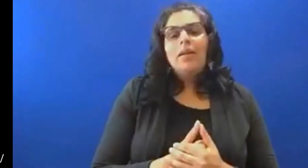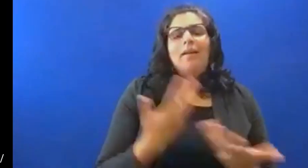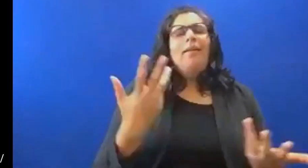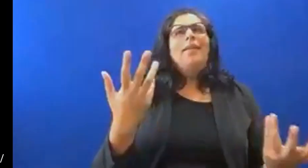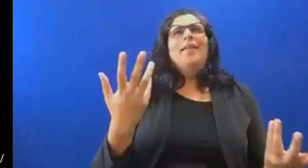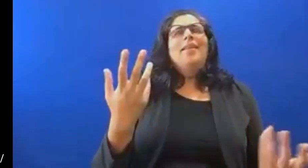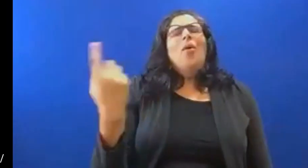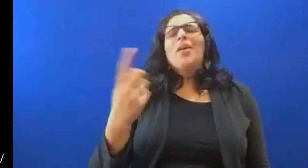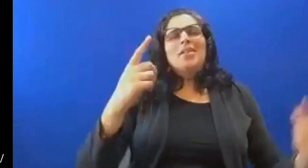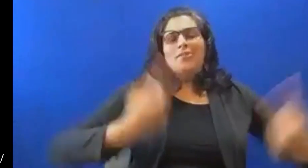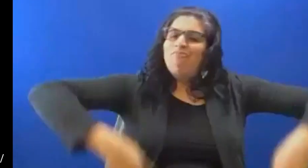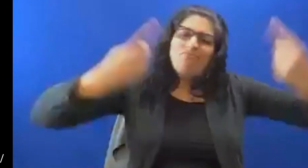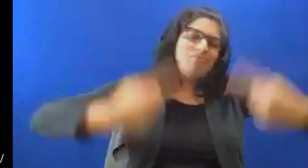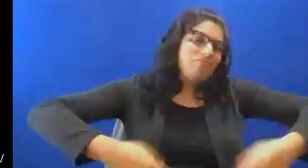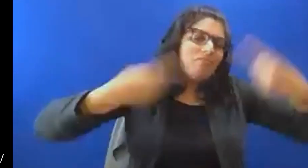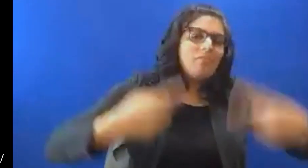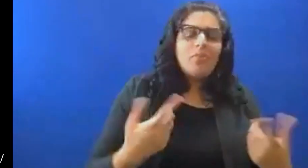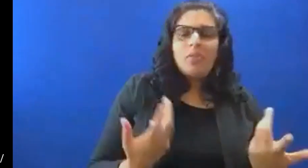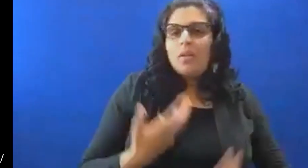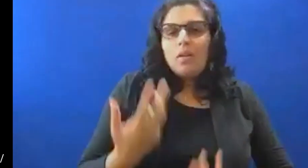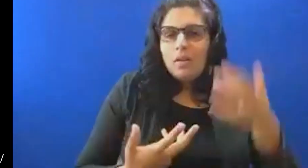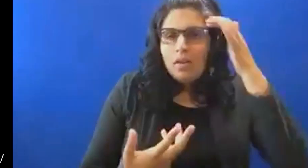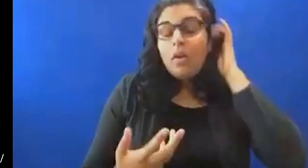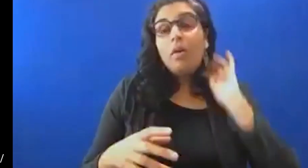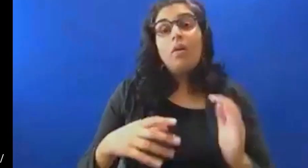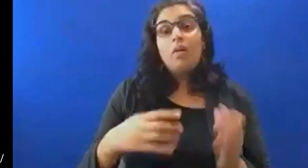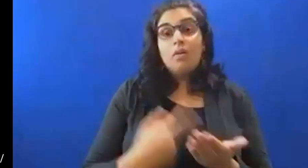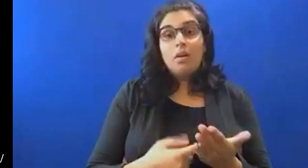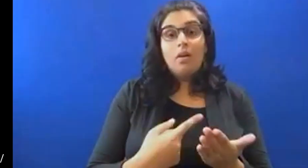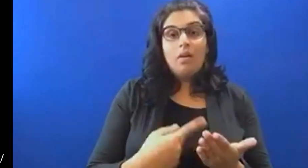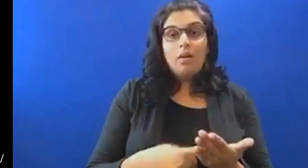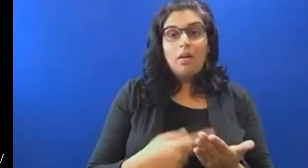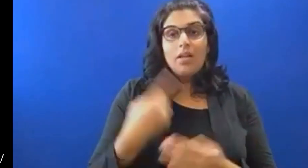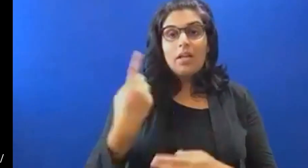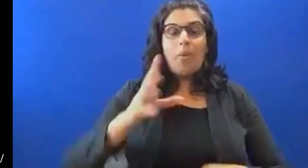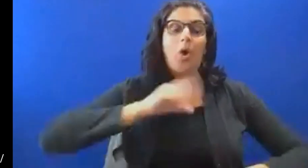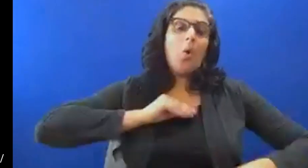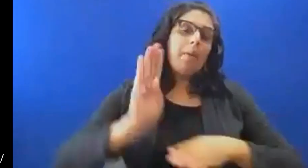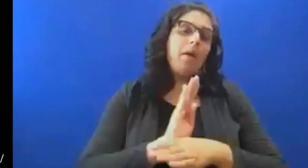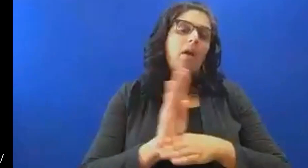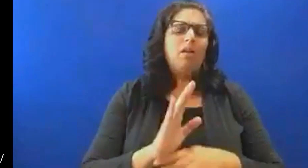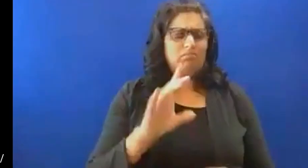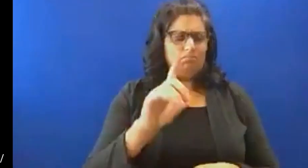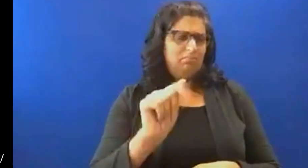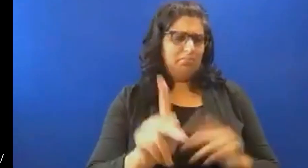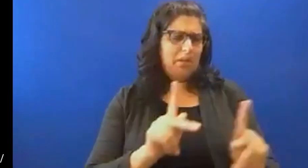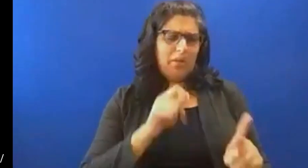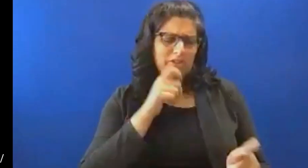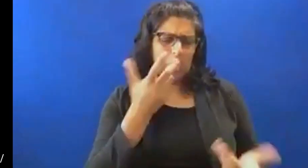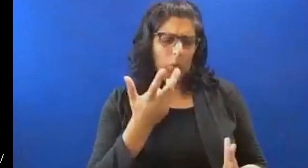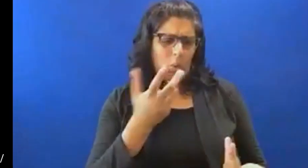It's the same thing when you talk with someone who owns a business, and they say, "Well, disabled people don't come to our business."